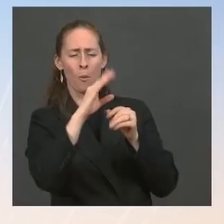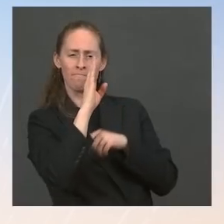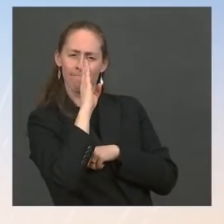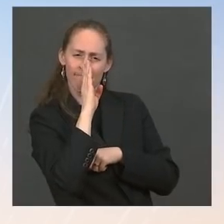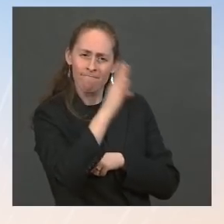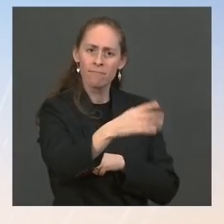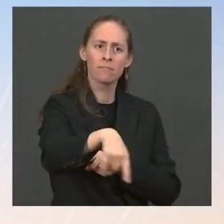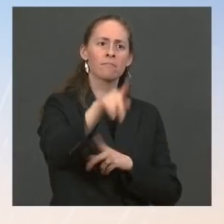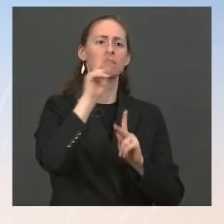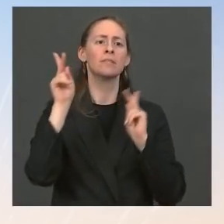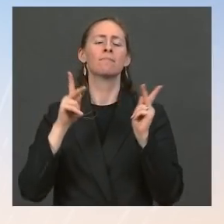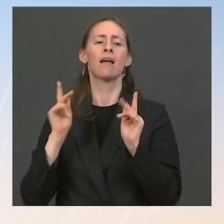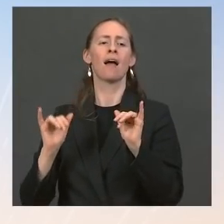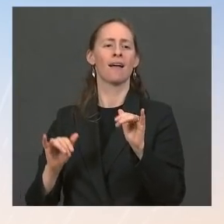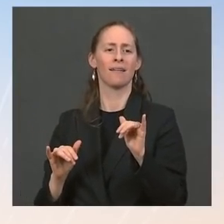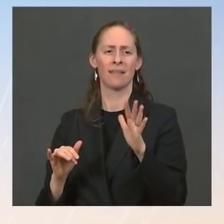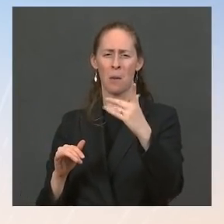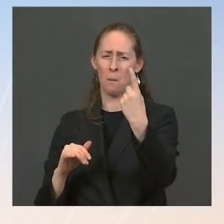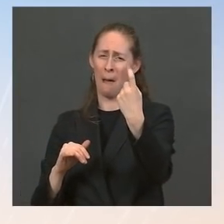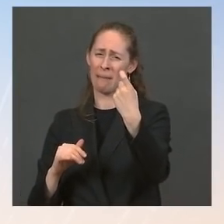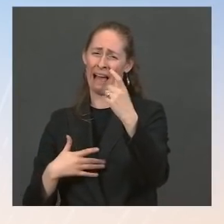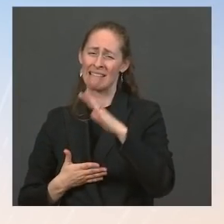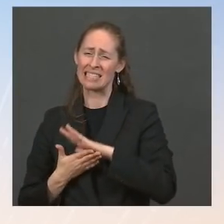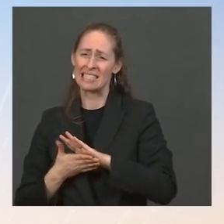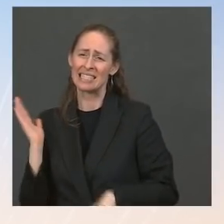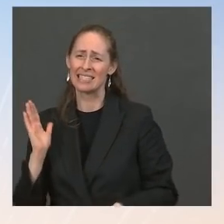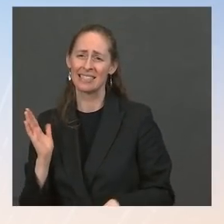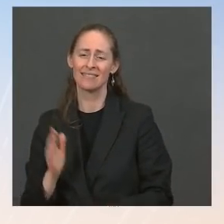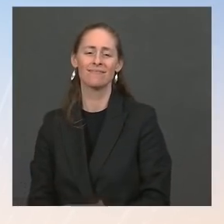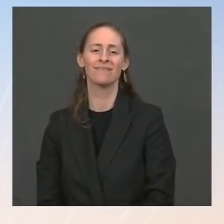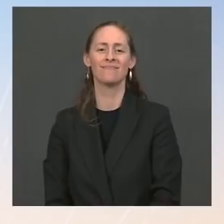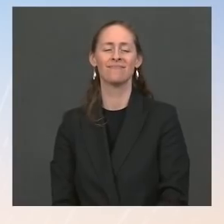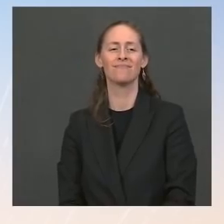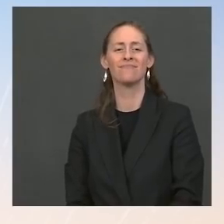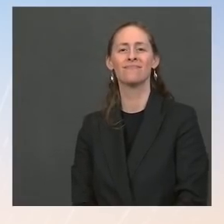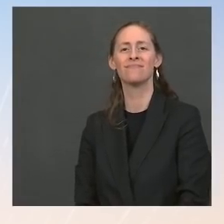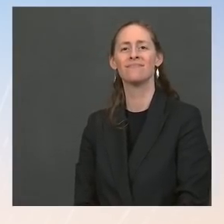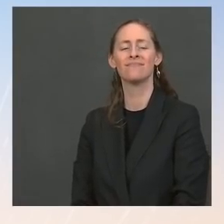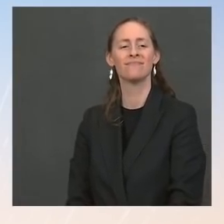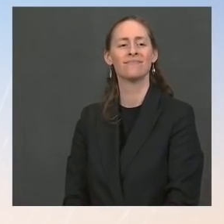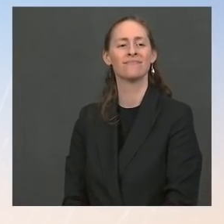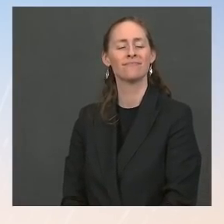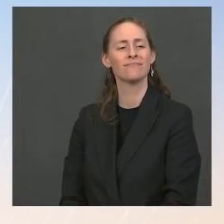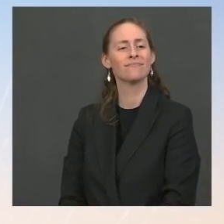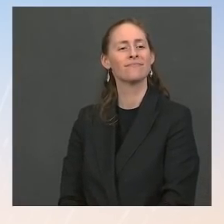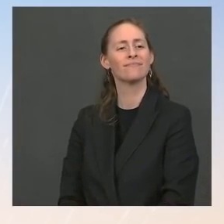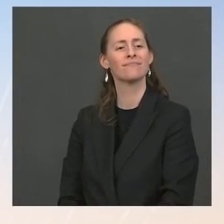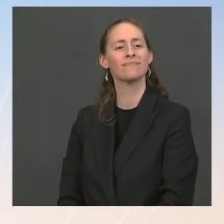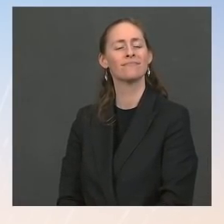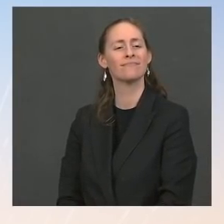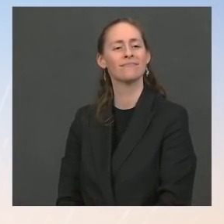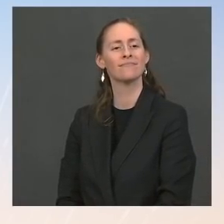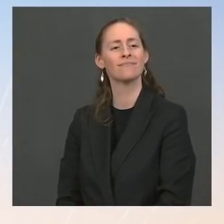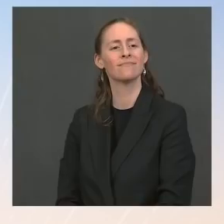Ms. Psaki: One more. One more. And then we'll go. Yeah, one more. Go ahead. The Press: Thank you. I want to ask you, even though you said earlier you're not going to comment necessarily on the trial that's happening: